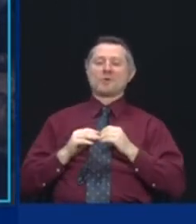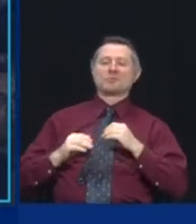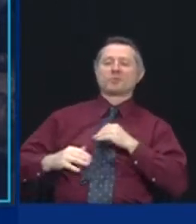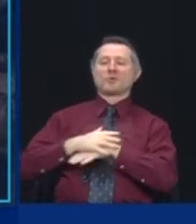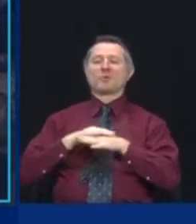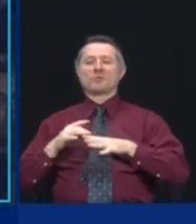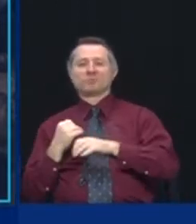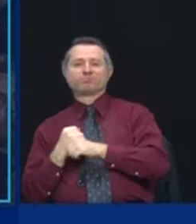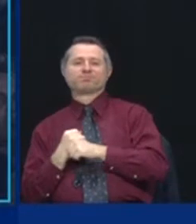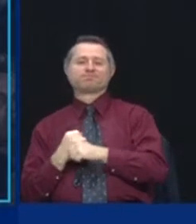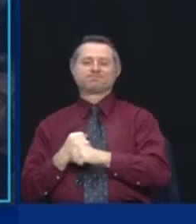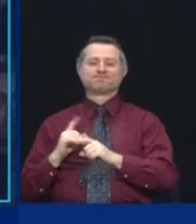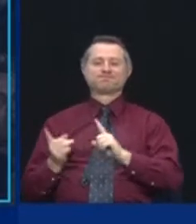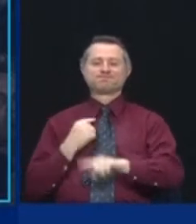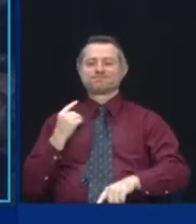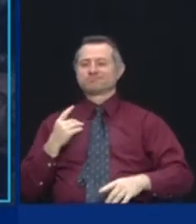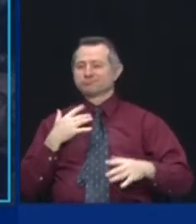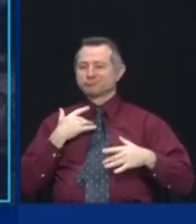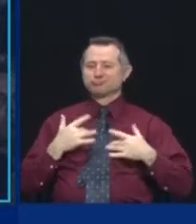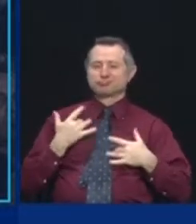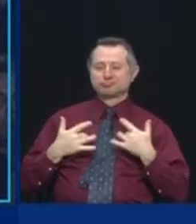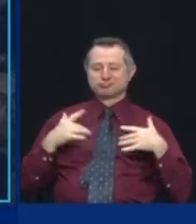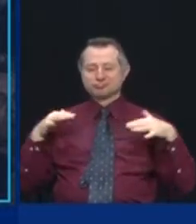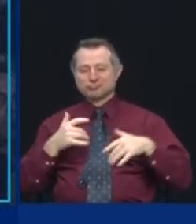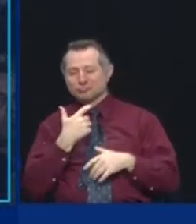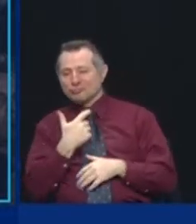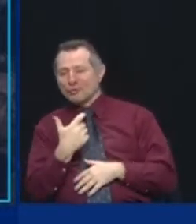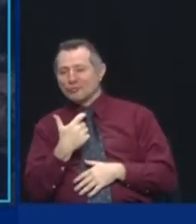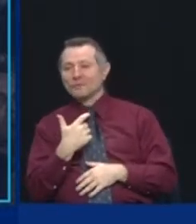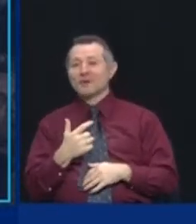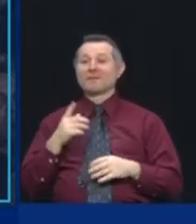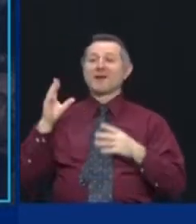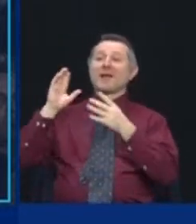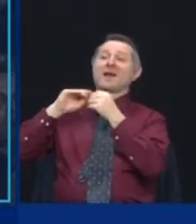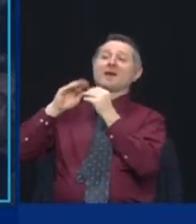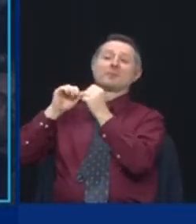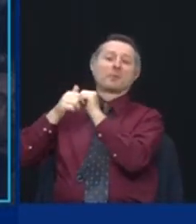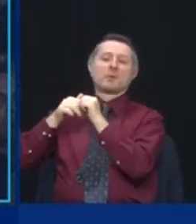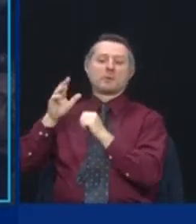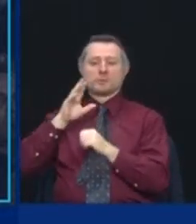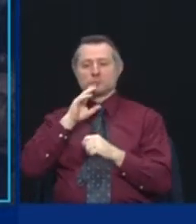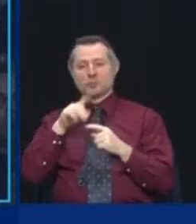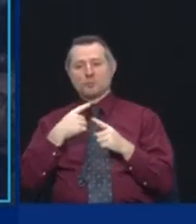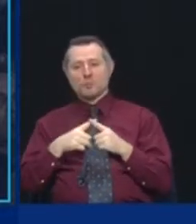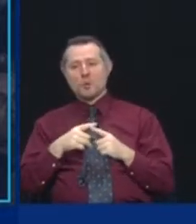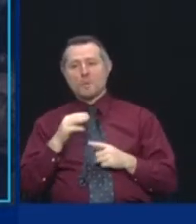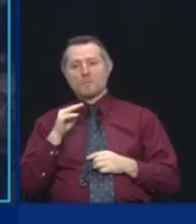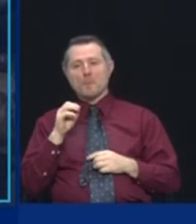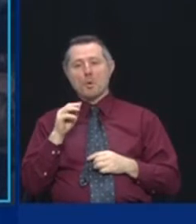THE CROWD BRINGS THE RHYTHM. THE CROWD BRINGS THE DYNAMIC INTO THE STADIUM, RIGHT?